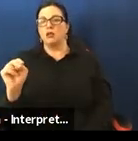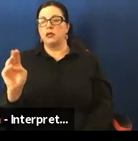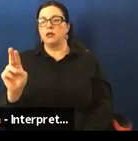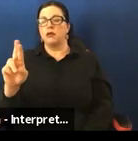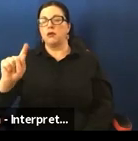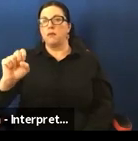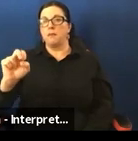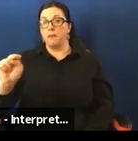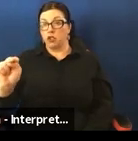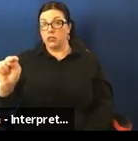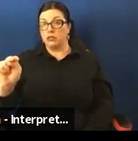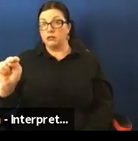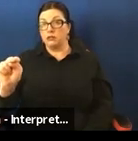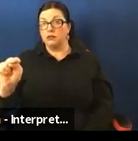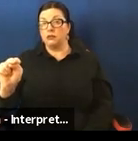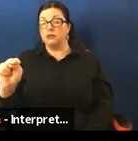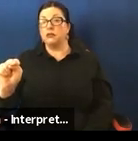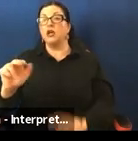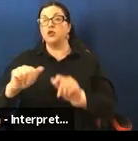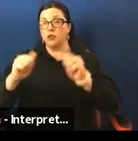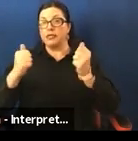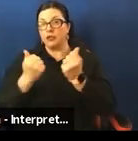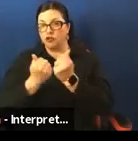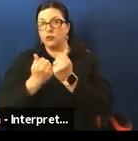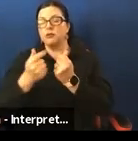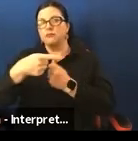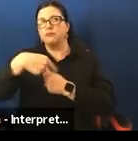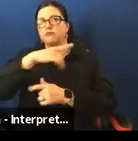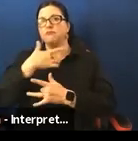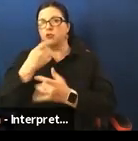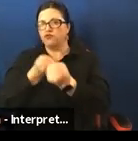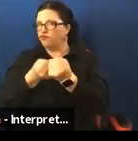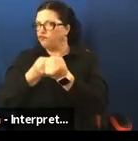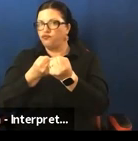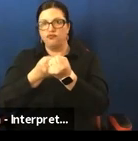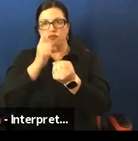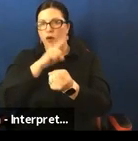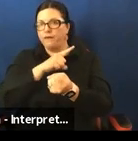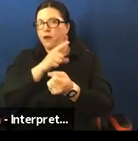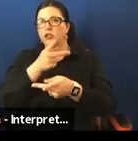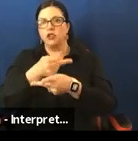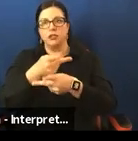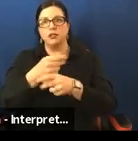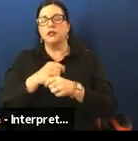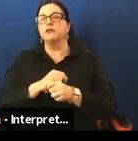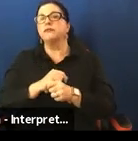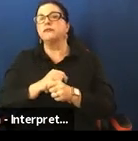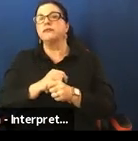Jason Williams: And I'll talk also about some of the things that the community and other agencies are doing to help out because you're absolutely right.